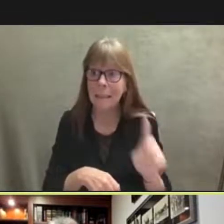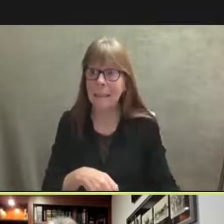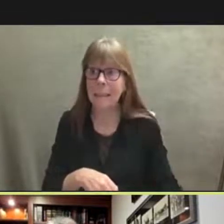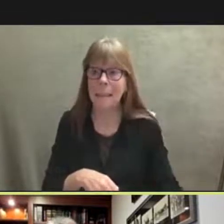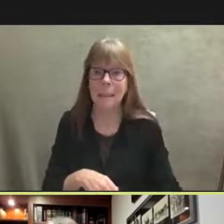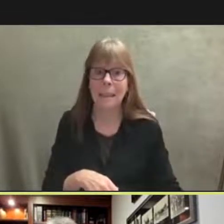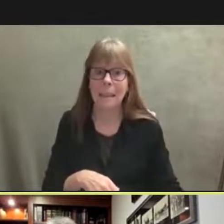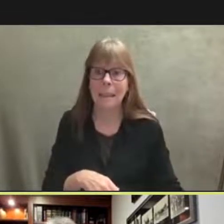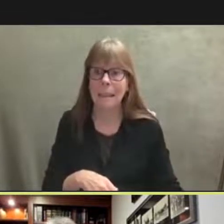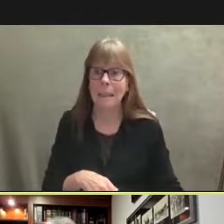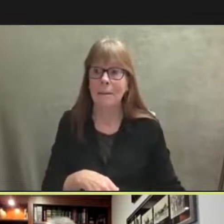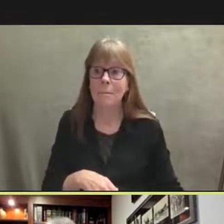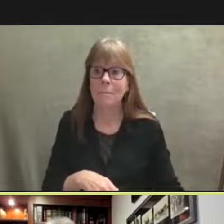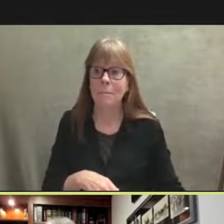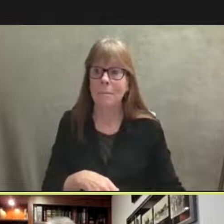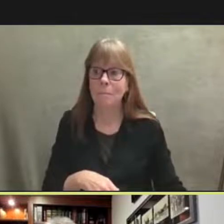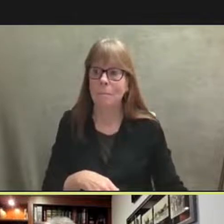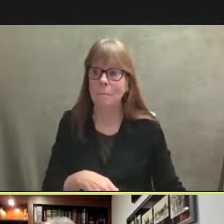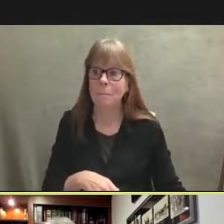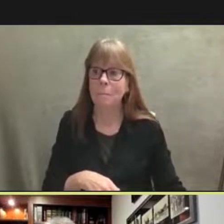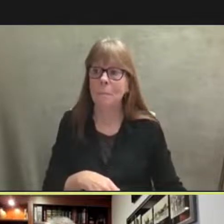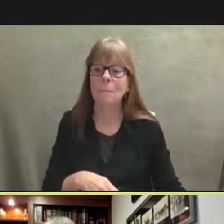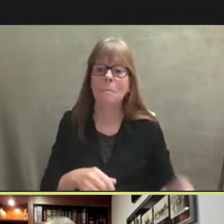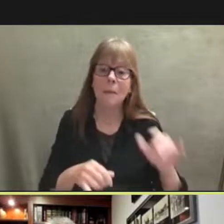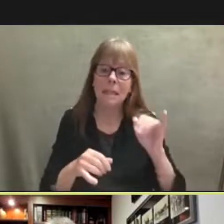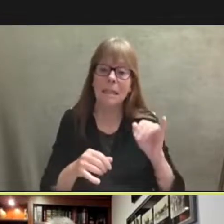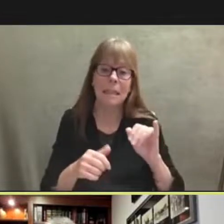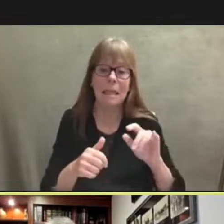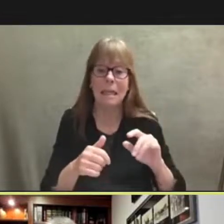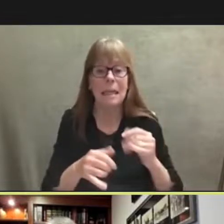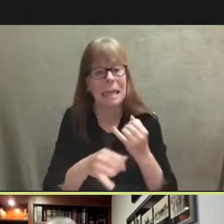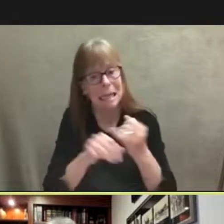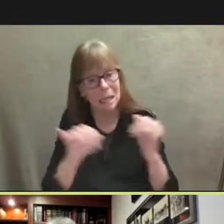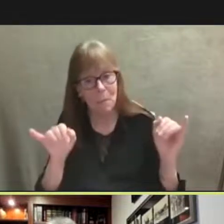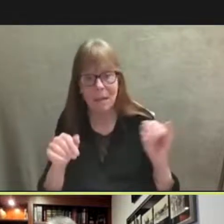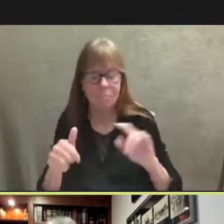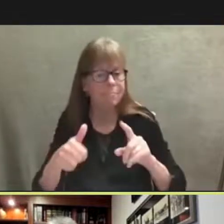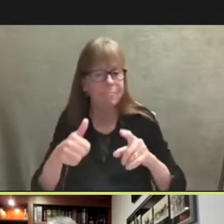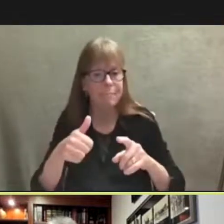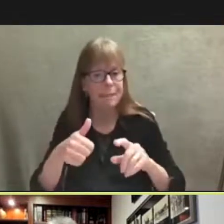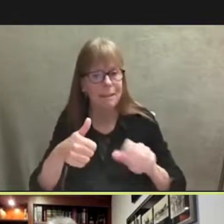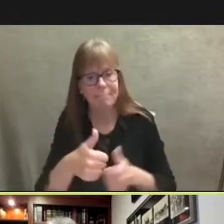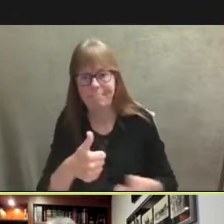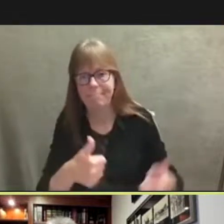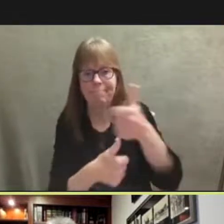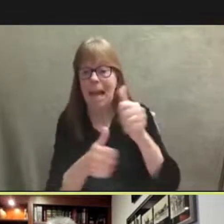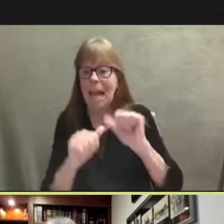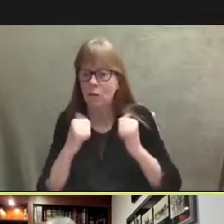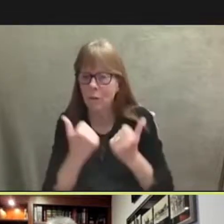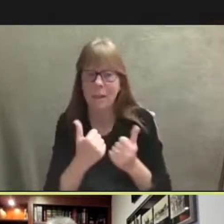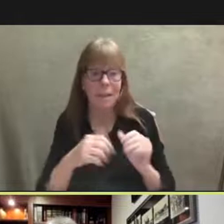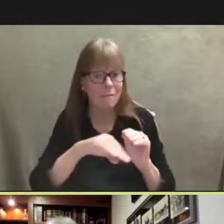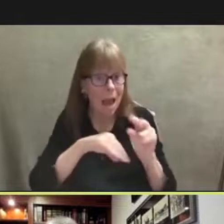is the independent federal agency that's charged with advising the president, the administration,